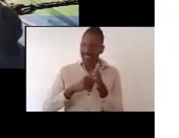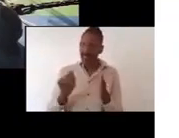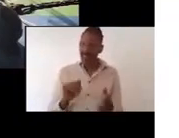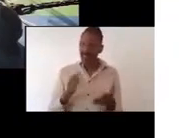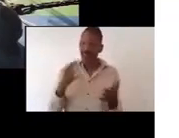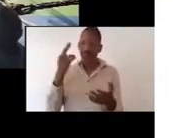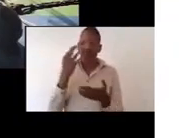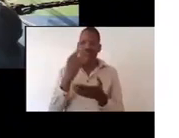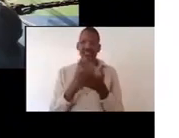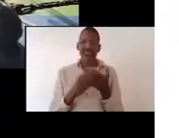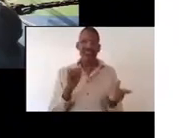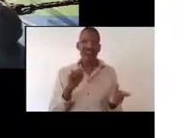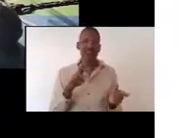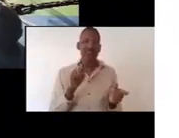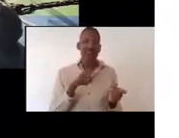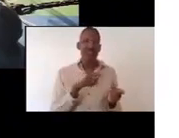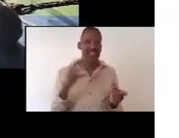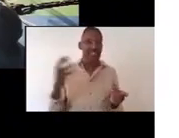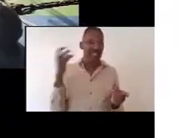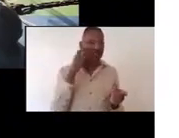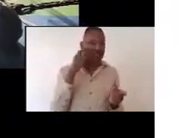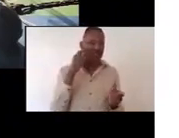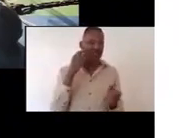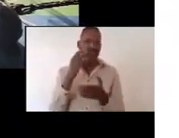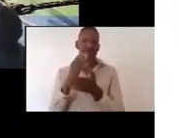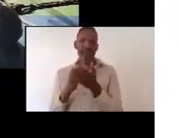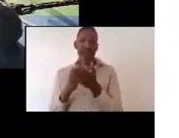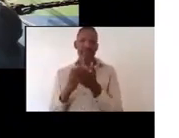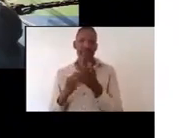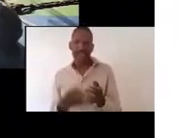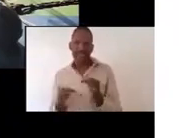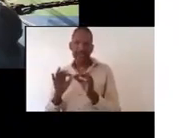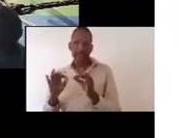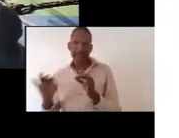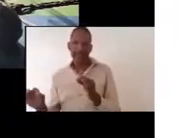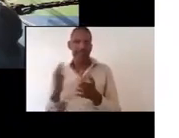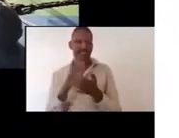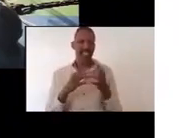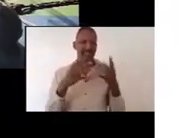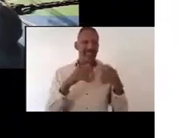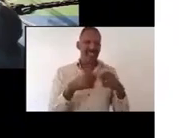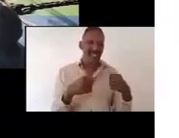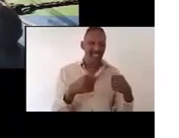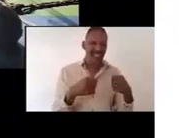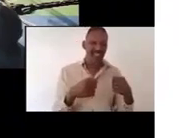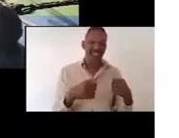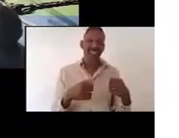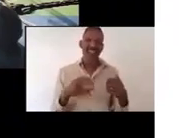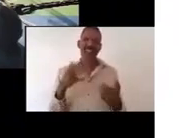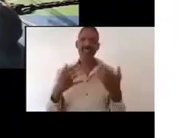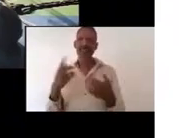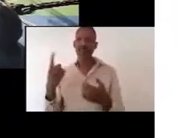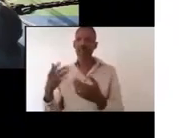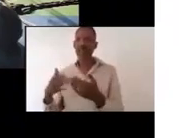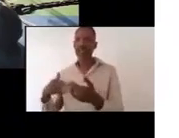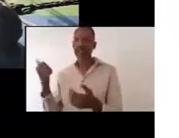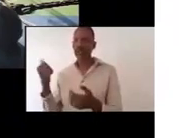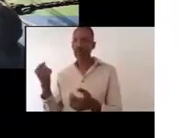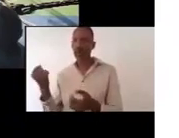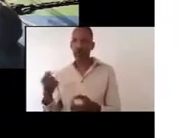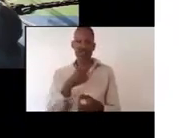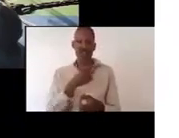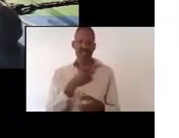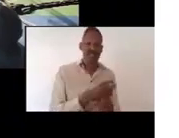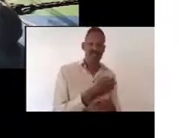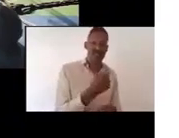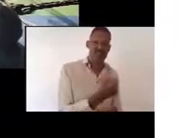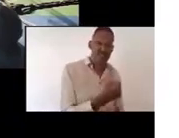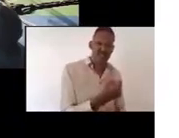Maybe they find that they can tie the yarn into nuts, or maybe one is easier to hold or weave wit. A lso collaboration.